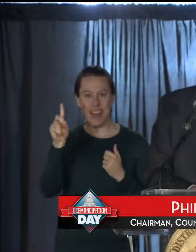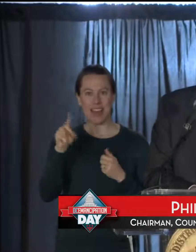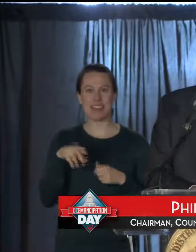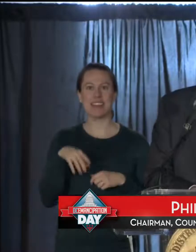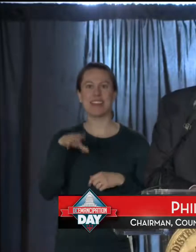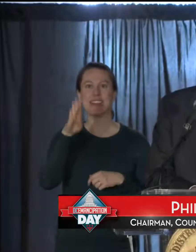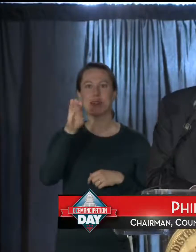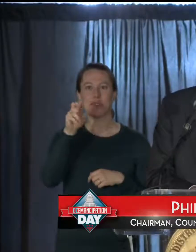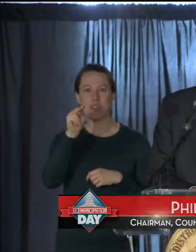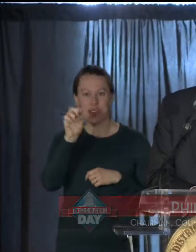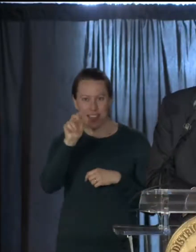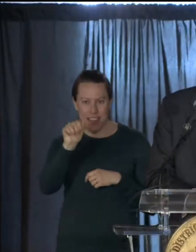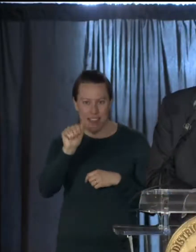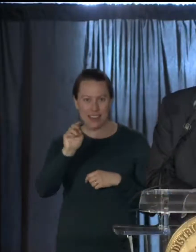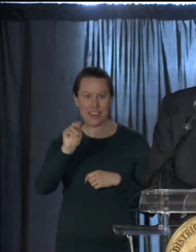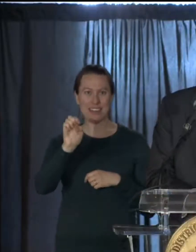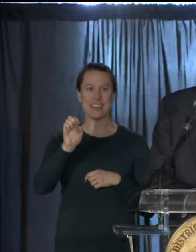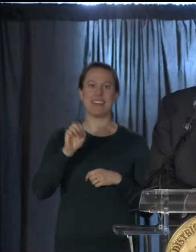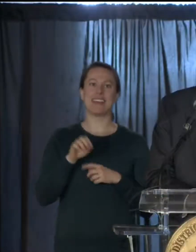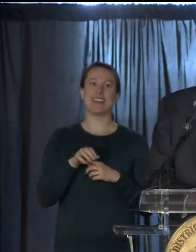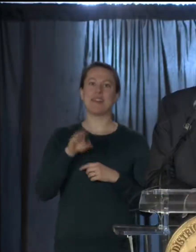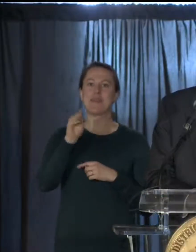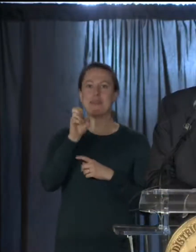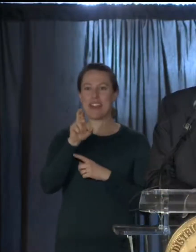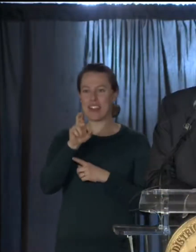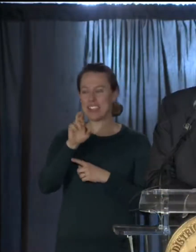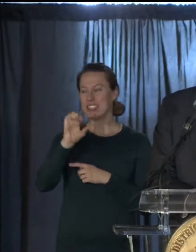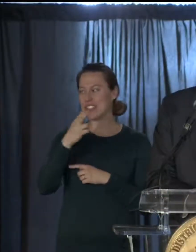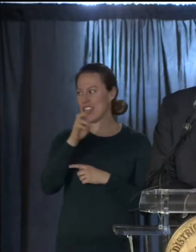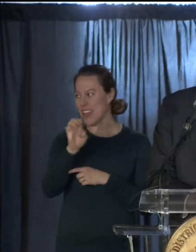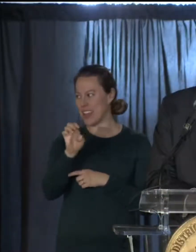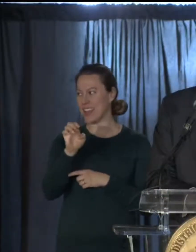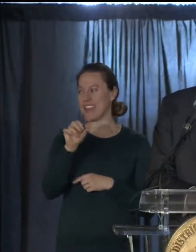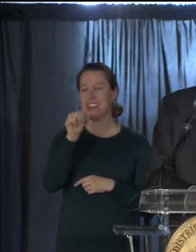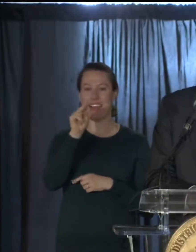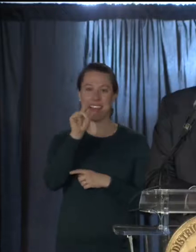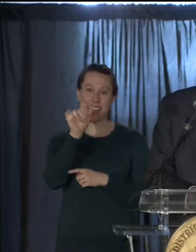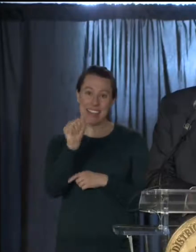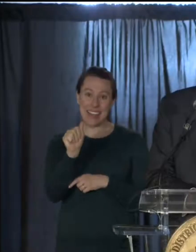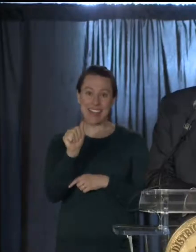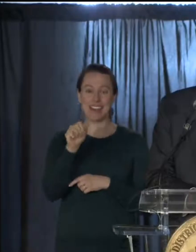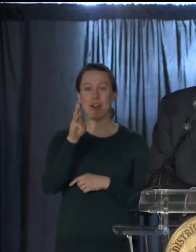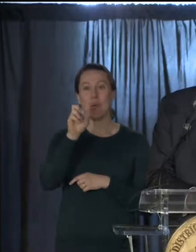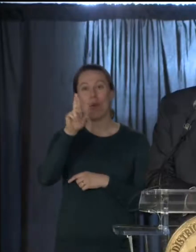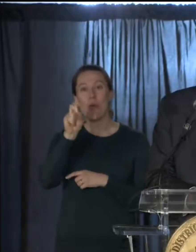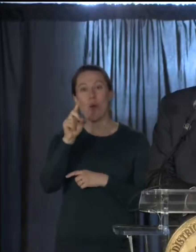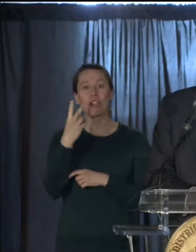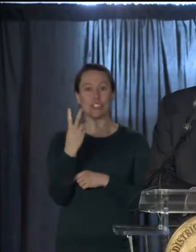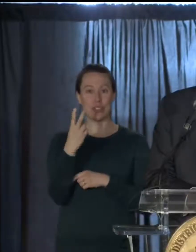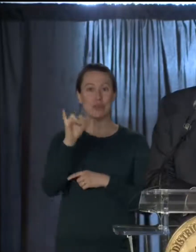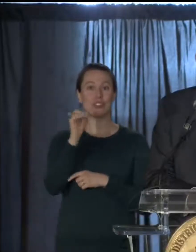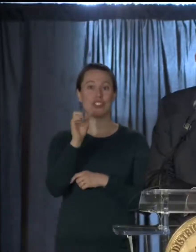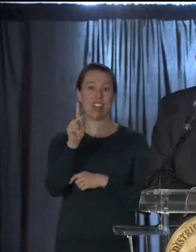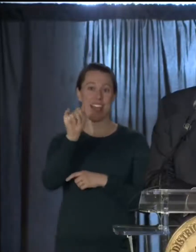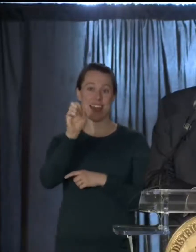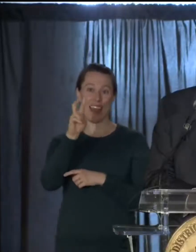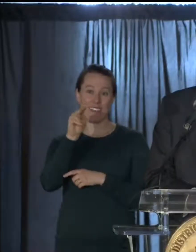WARD 3 COUNCILMEMBER MARY CHEH, AT-LARGE COUNCILMEMBER ANITA BONDS, WARD 2 COUNCILMEMBER JACK EVANS, WARD 5 COUNCILMEMBER